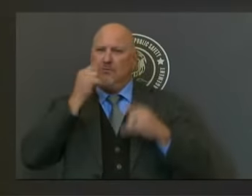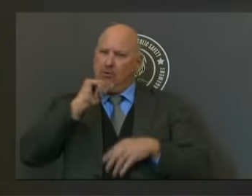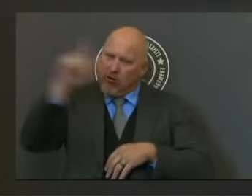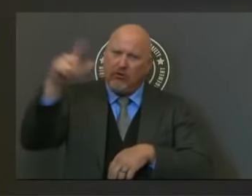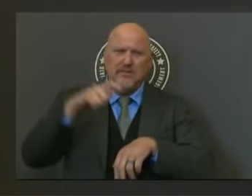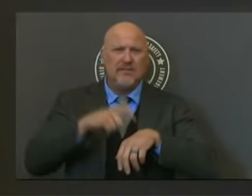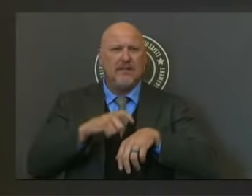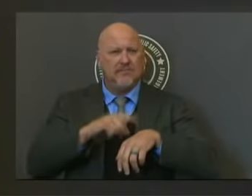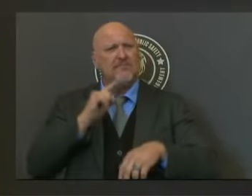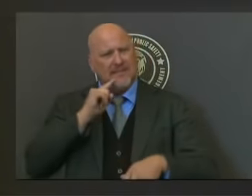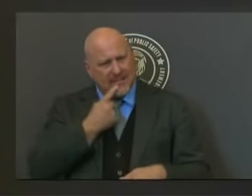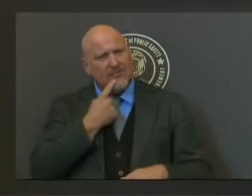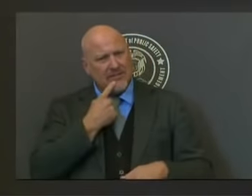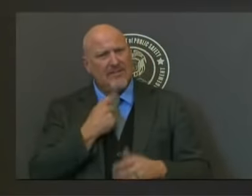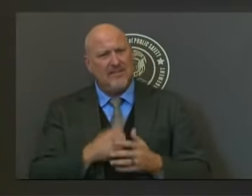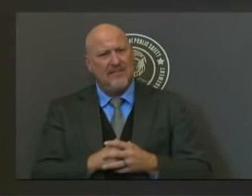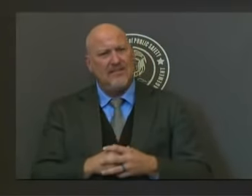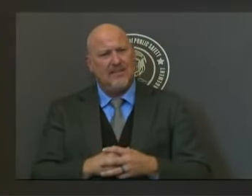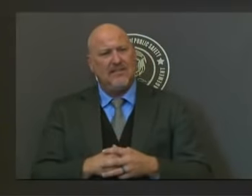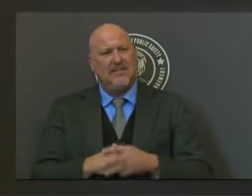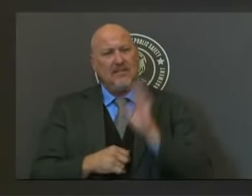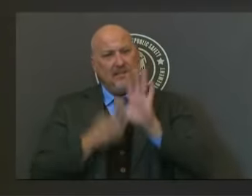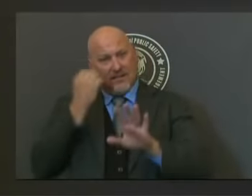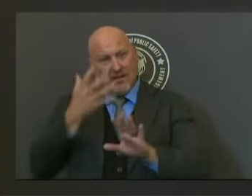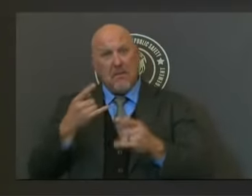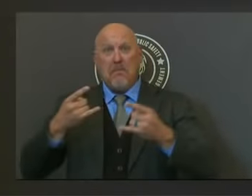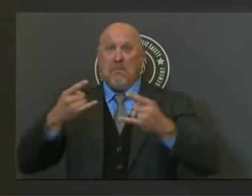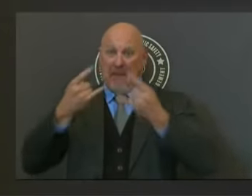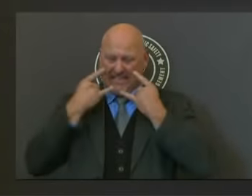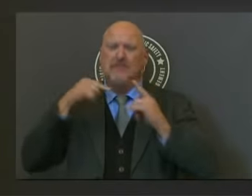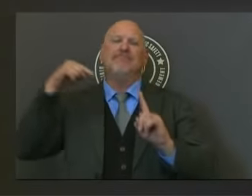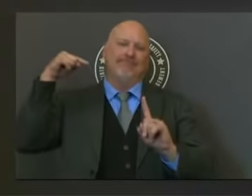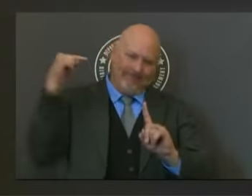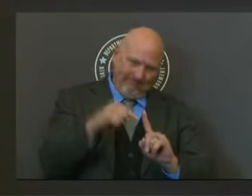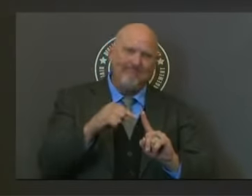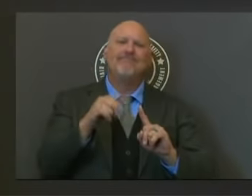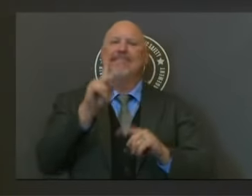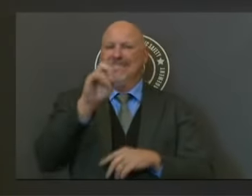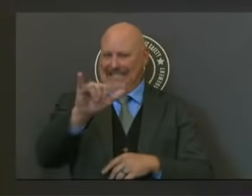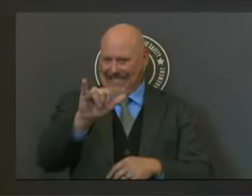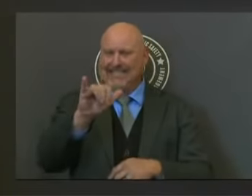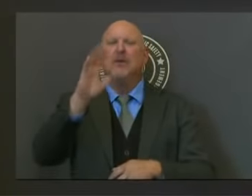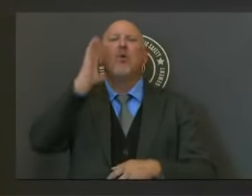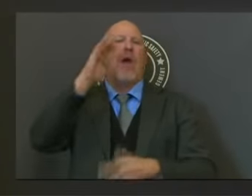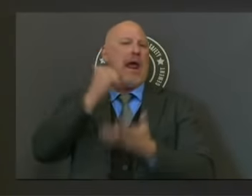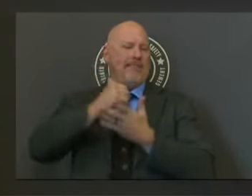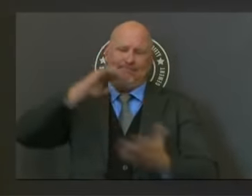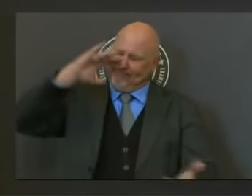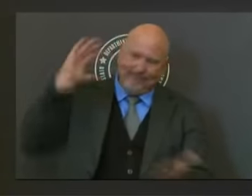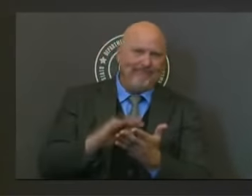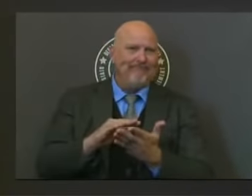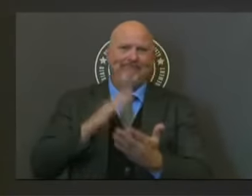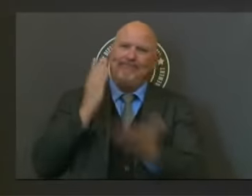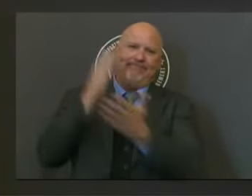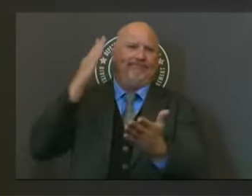this chain of transmission and slow the spread of this virus